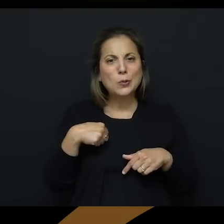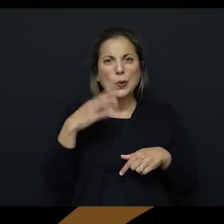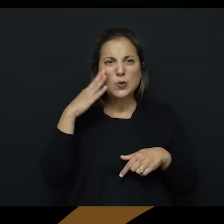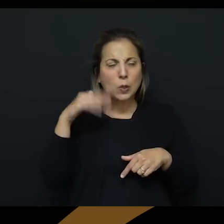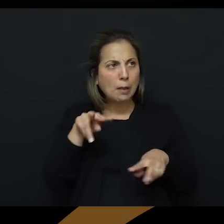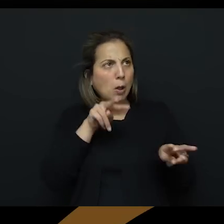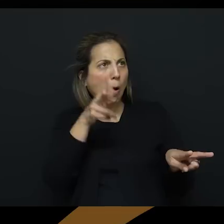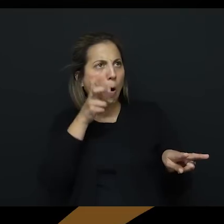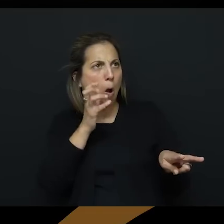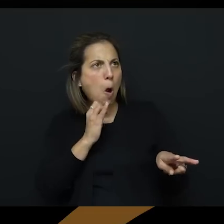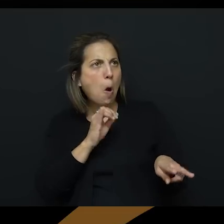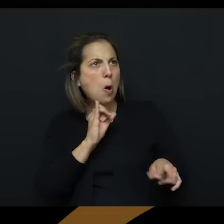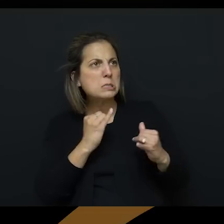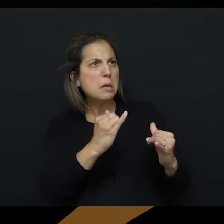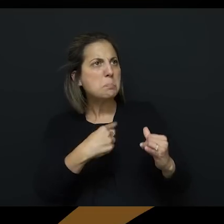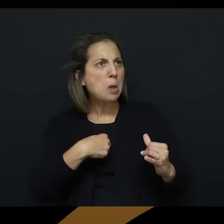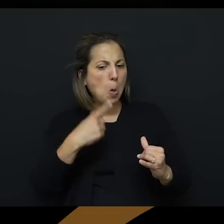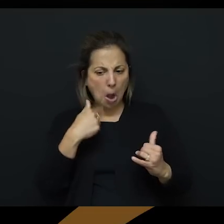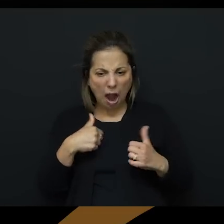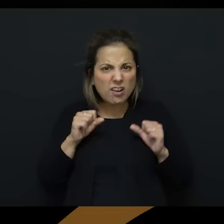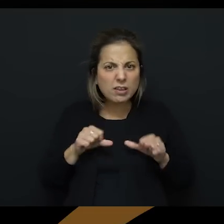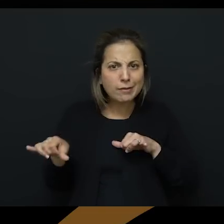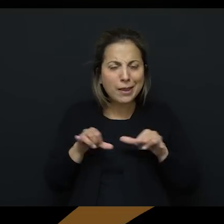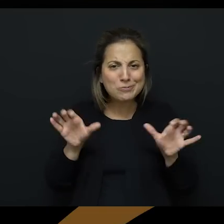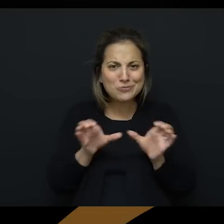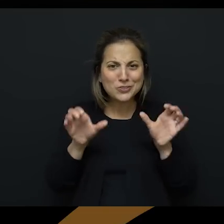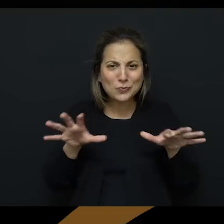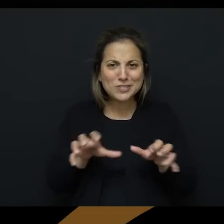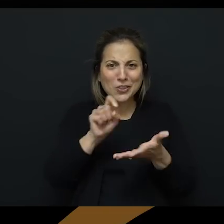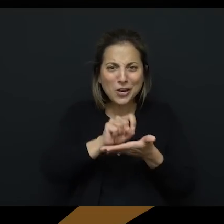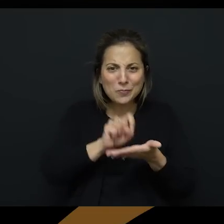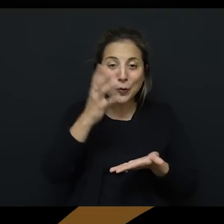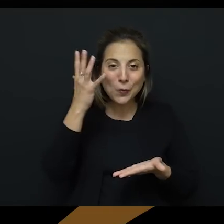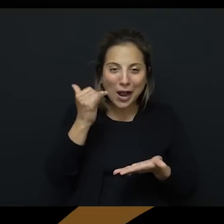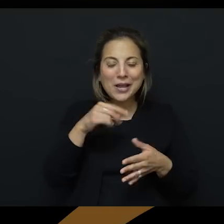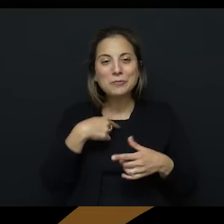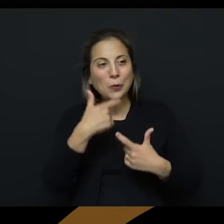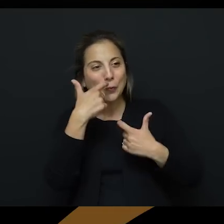getting a certification in massage therapy because of watching that film and seeing that character.